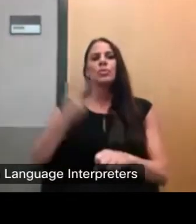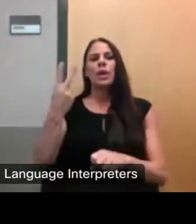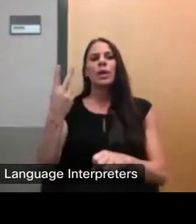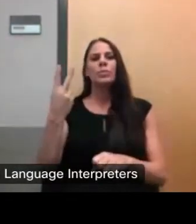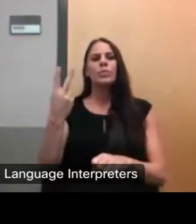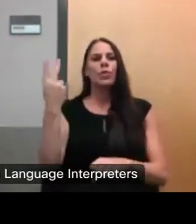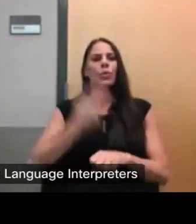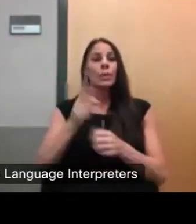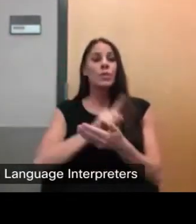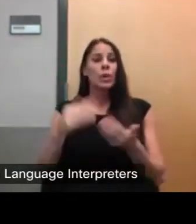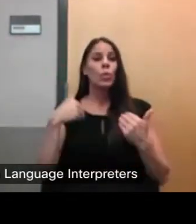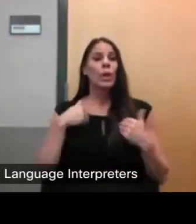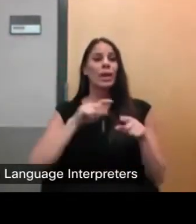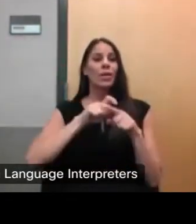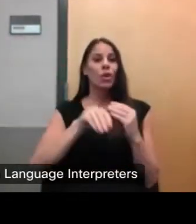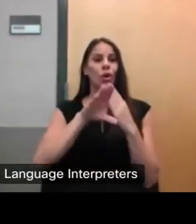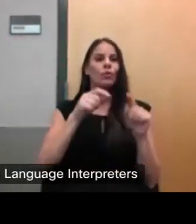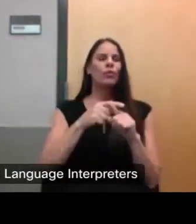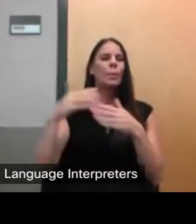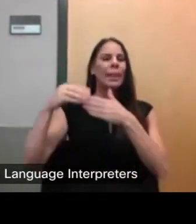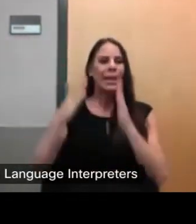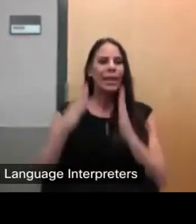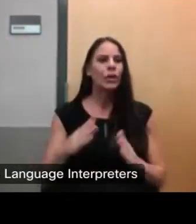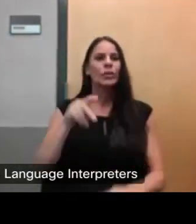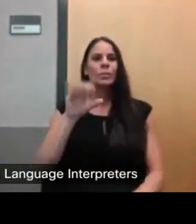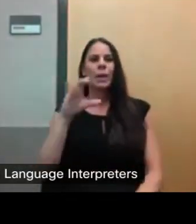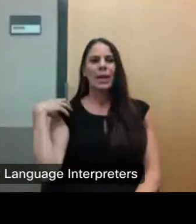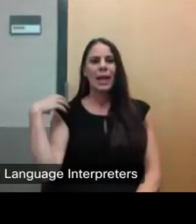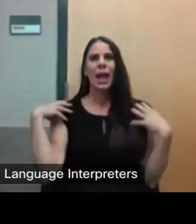leaders from public health, or both of the county, and the city level along with the